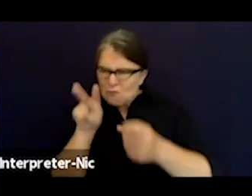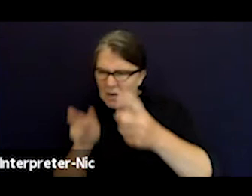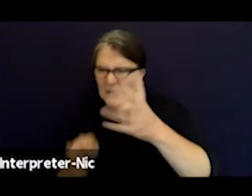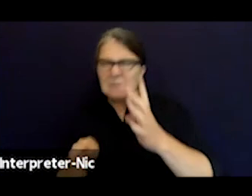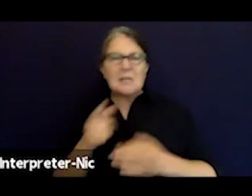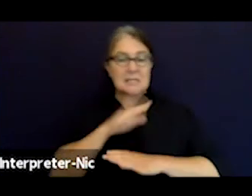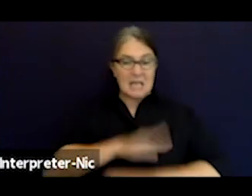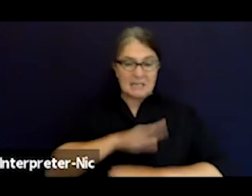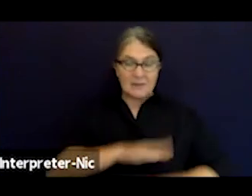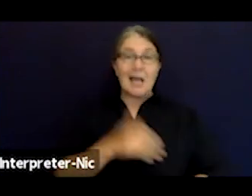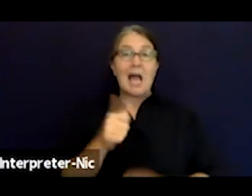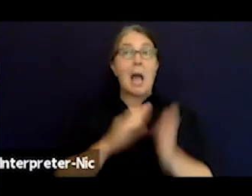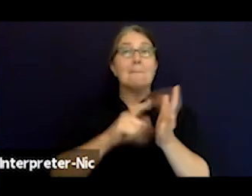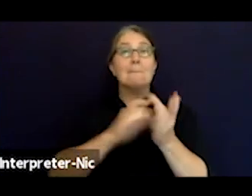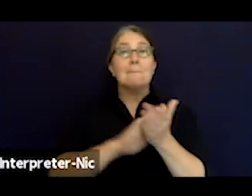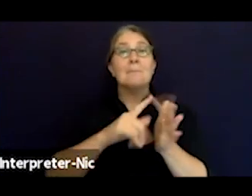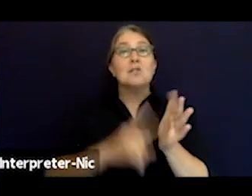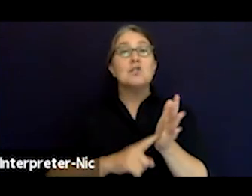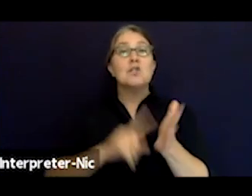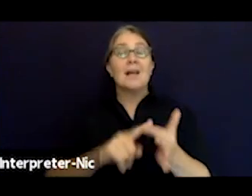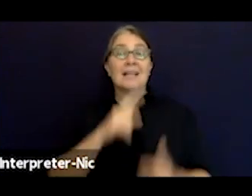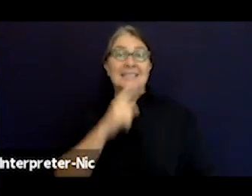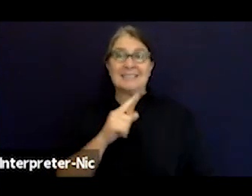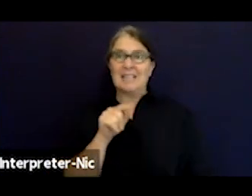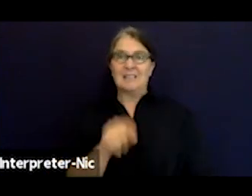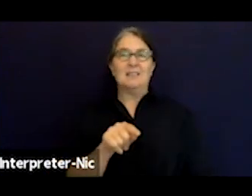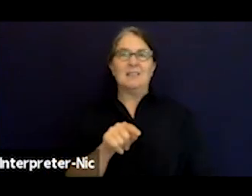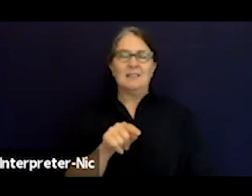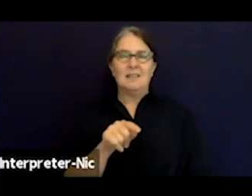Here we go, Michelle says, “Nirvana would be reducing the number of routine accommodations,